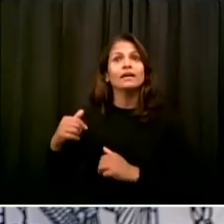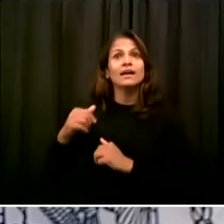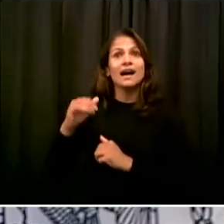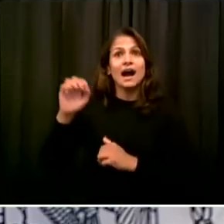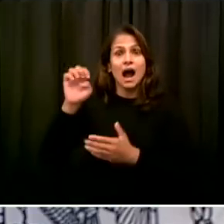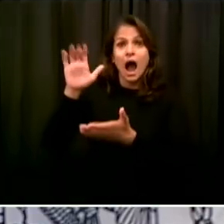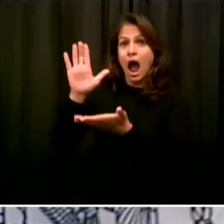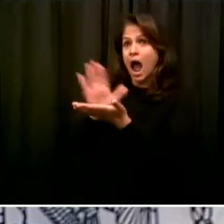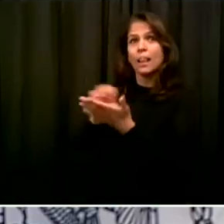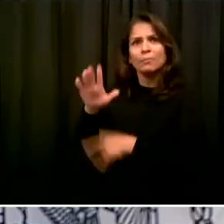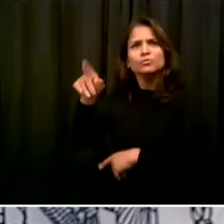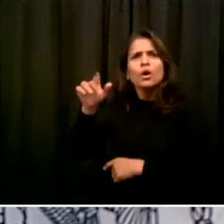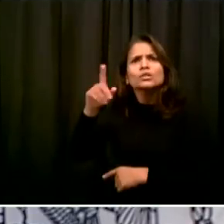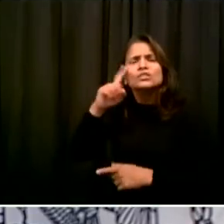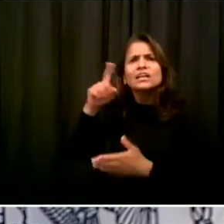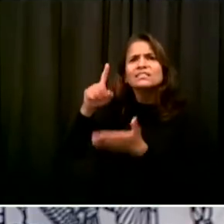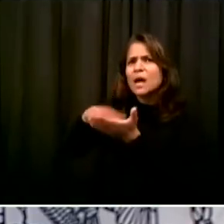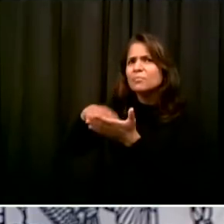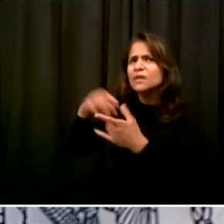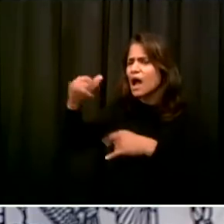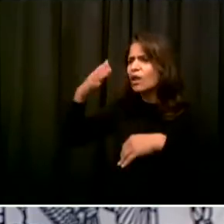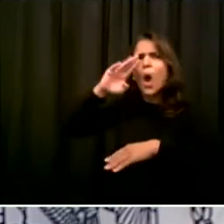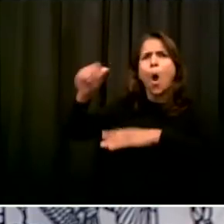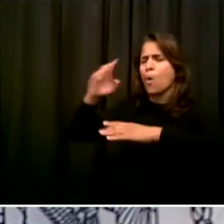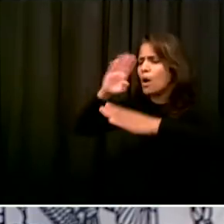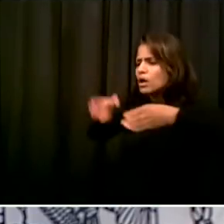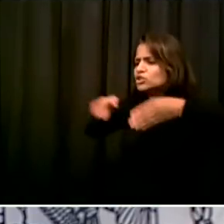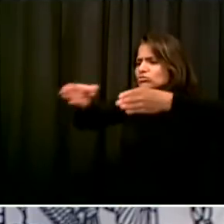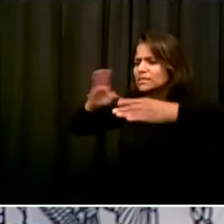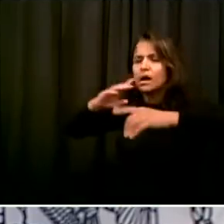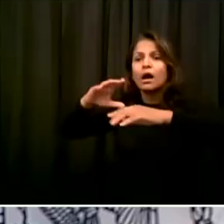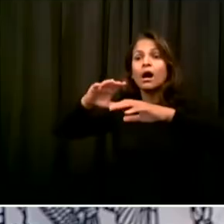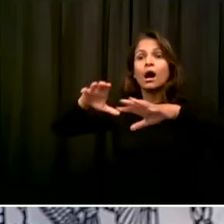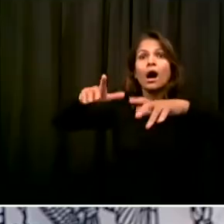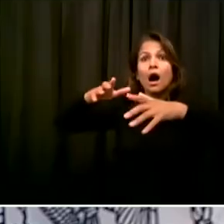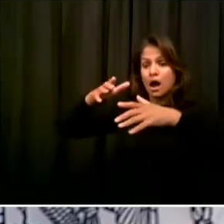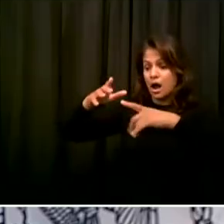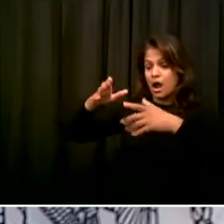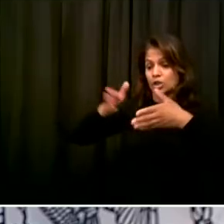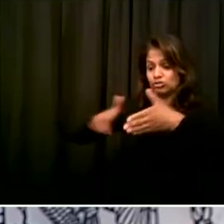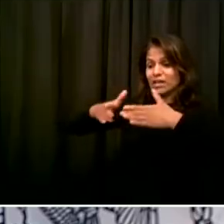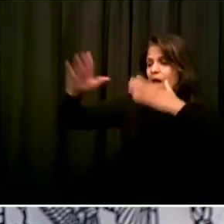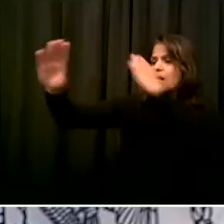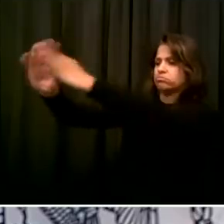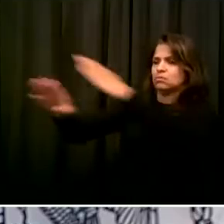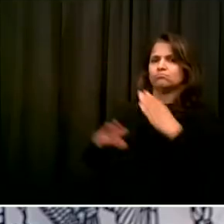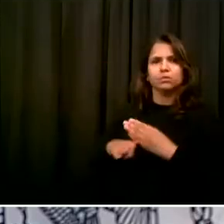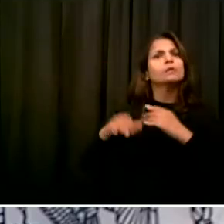ON, I AM THINKING BACK TO THE ELEMENTARY SCHOOL MY KIDS NWETO T, STREETS ARE